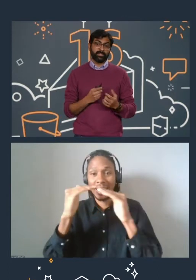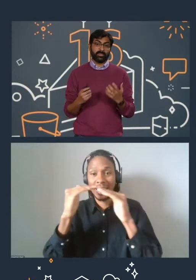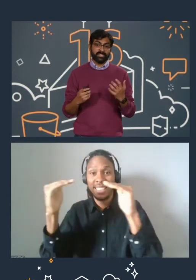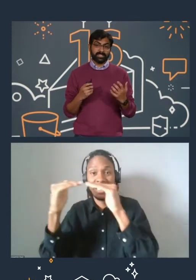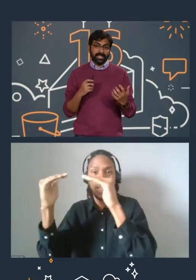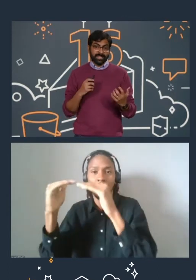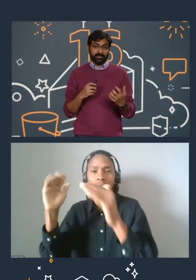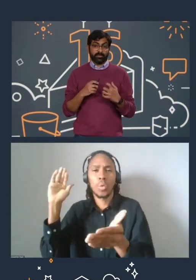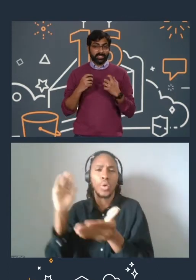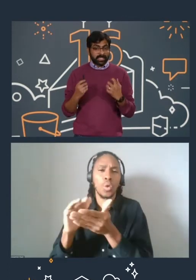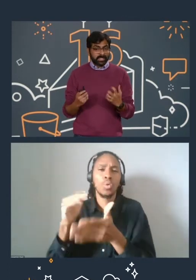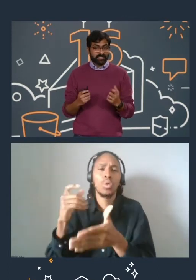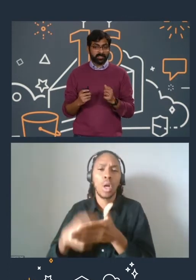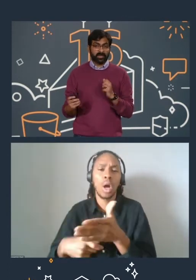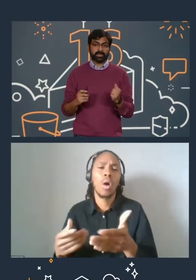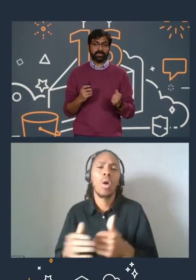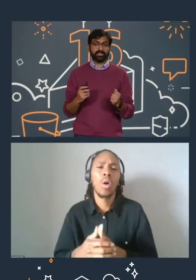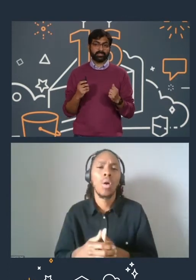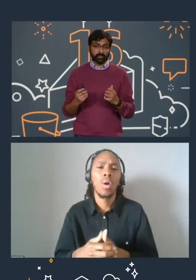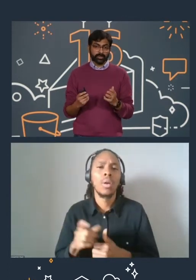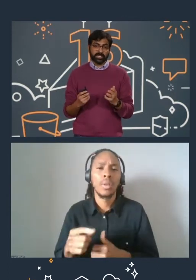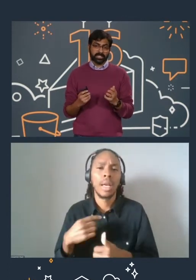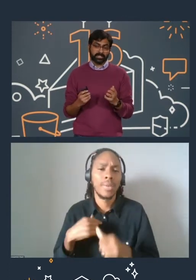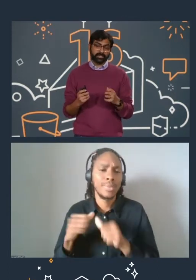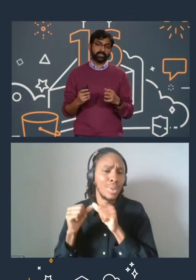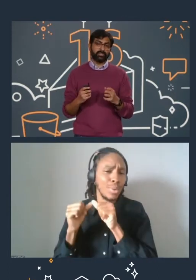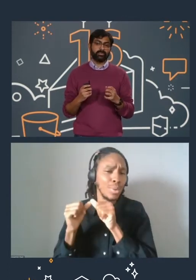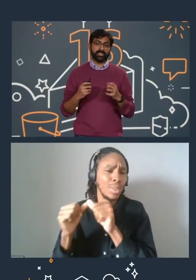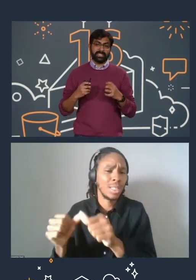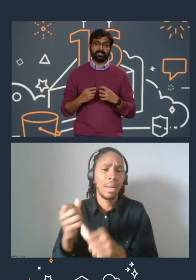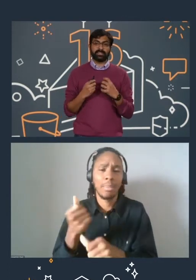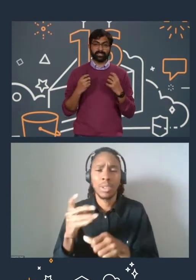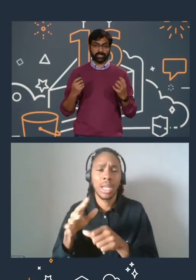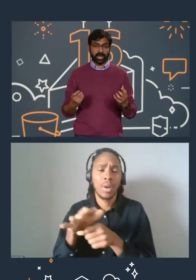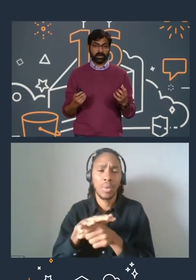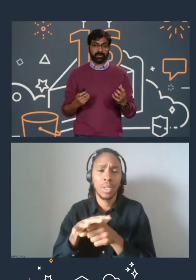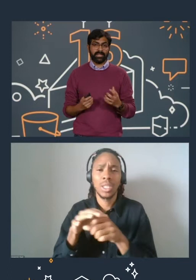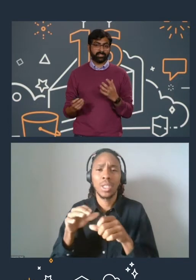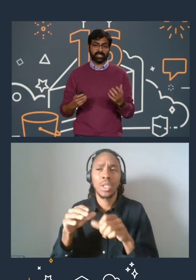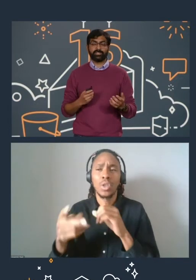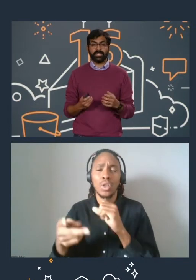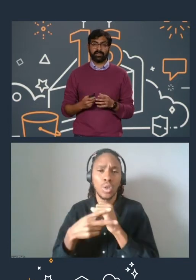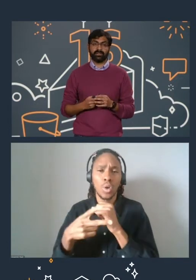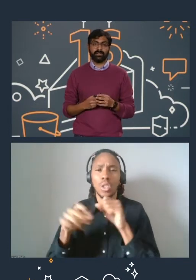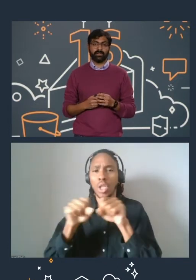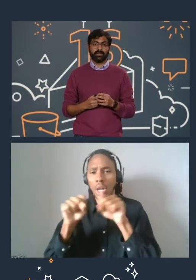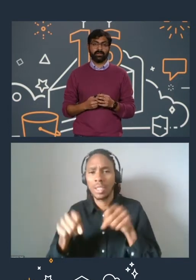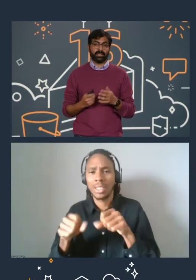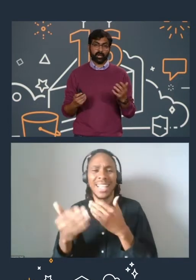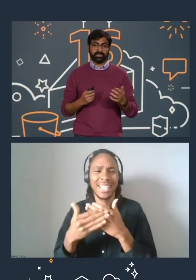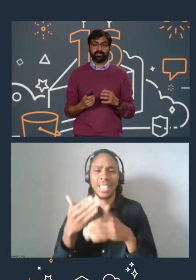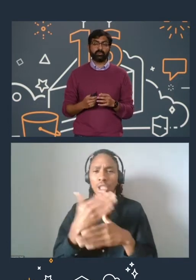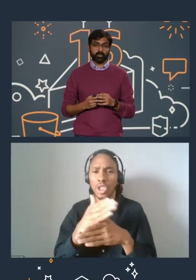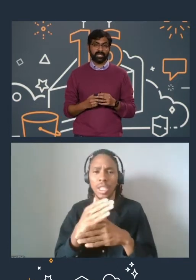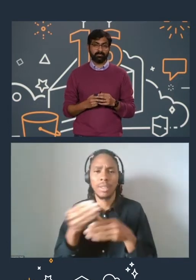So with this, they have a resilient multi-region storage architecture to easily share and exchange data and content globally.